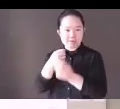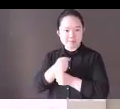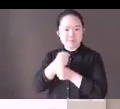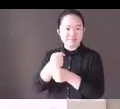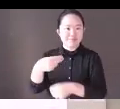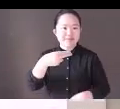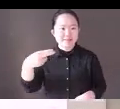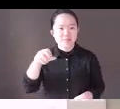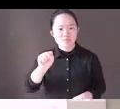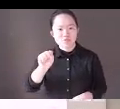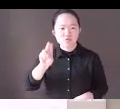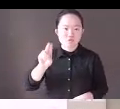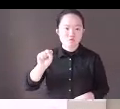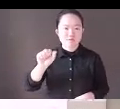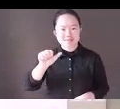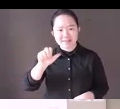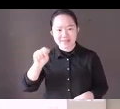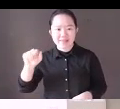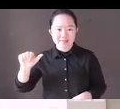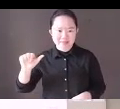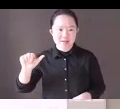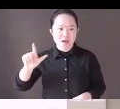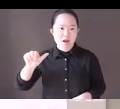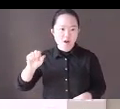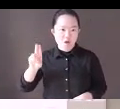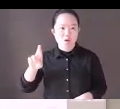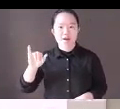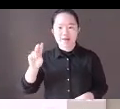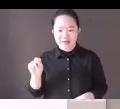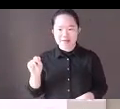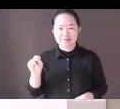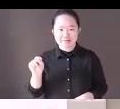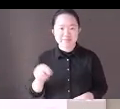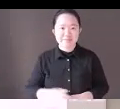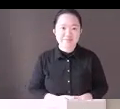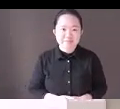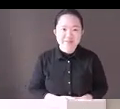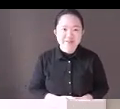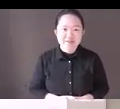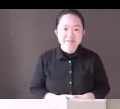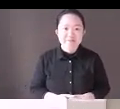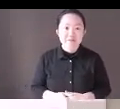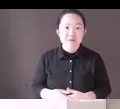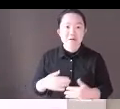and we are happy to be the host of the local chapter of IAP uh I would like to start with